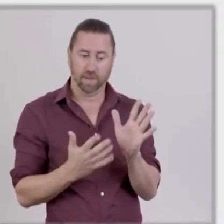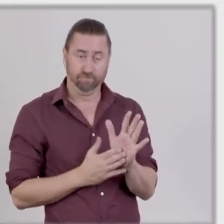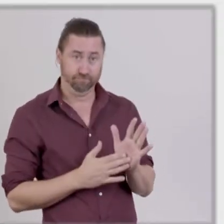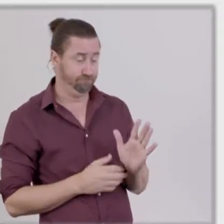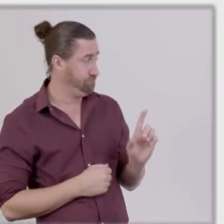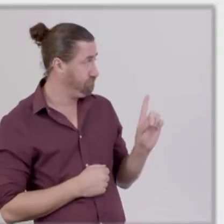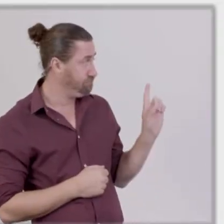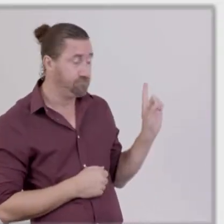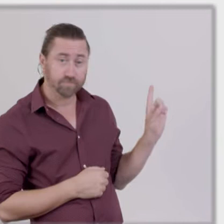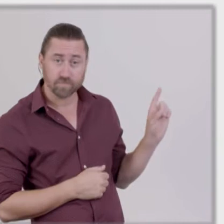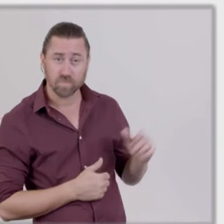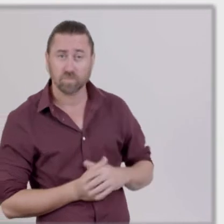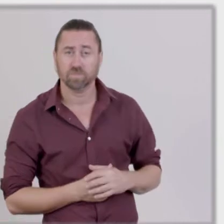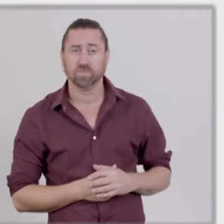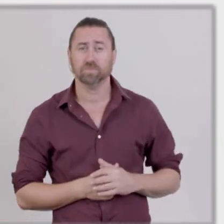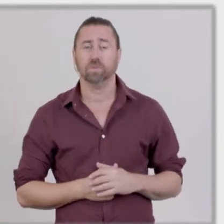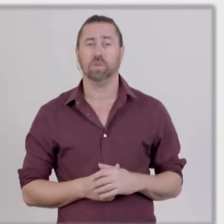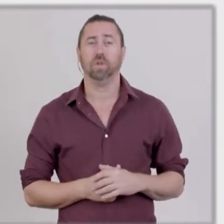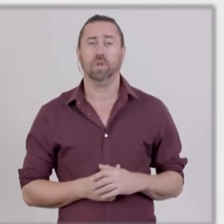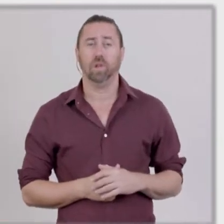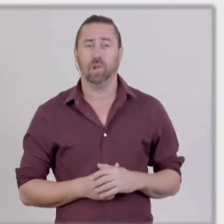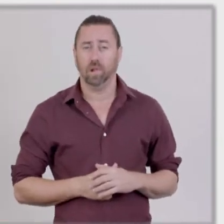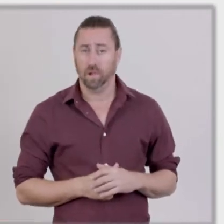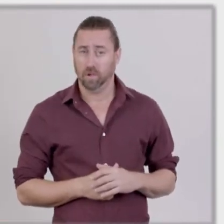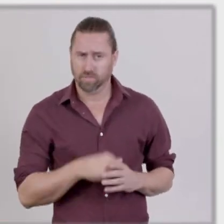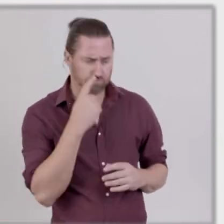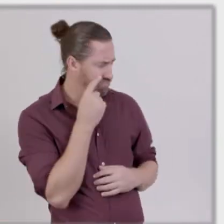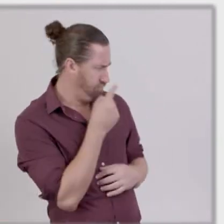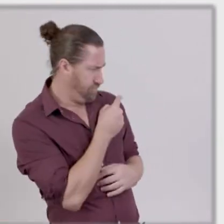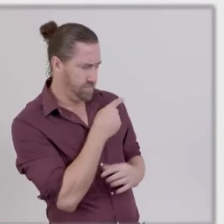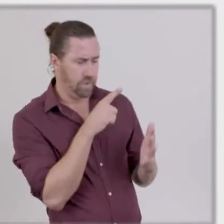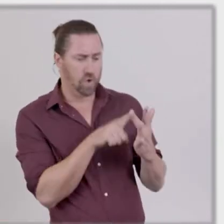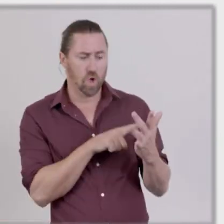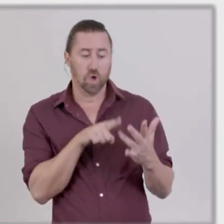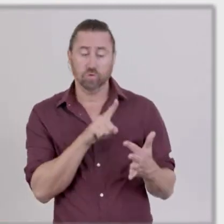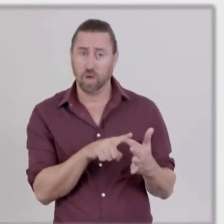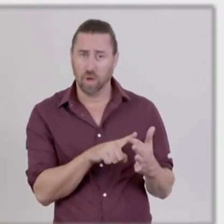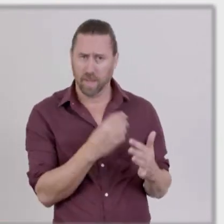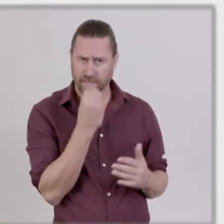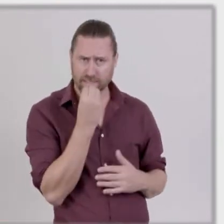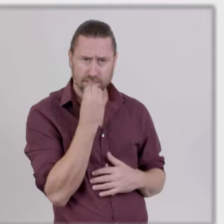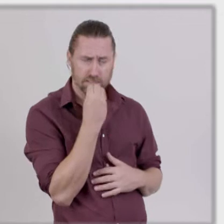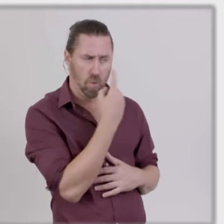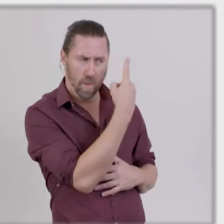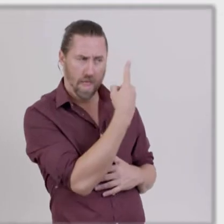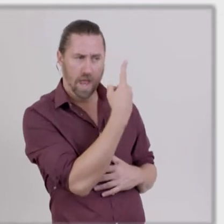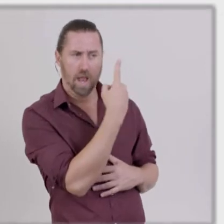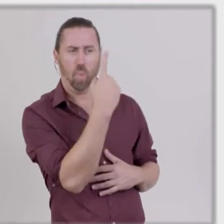So we can see on my number line here that Joe ate one and one-third chocolates,